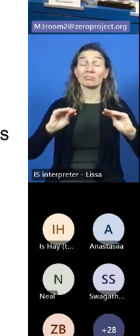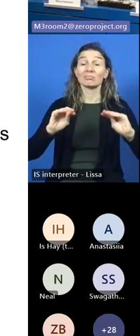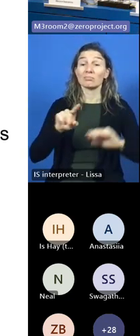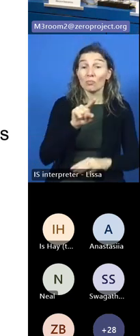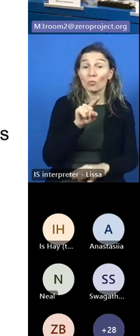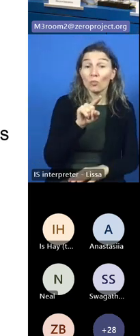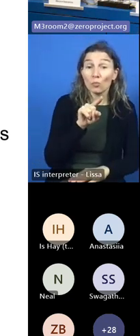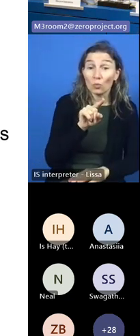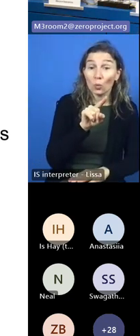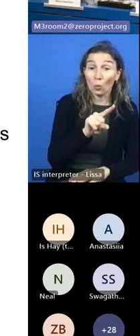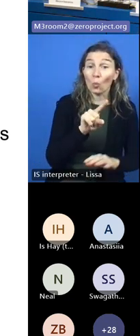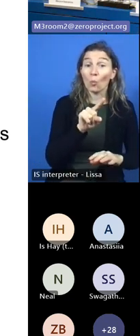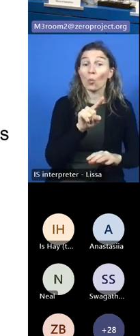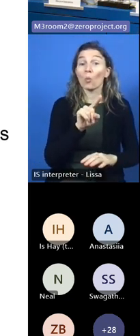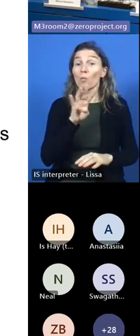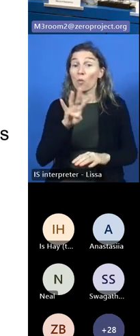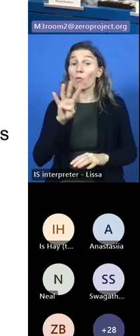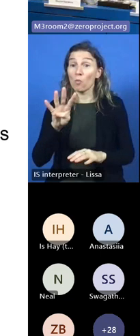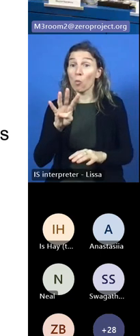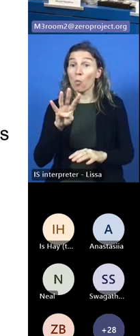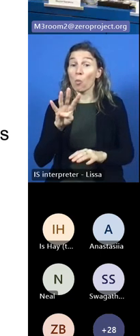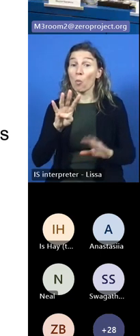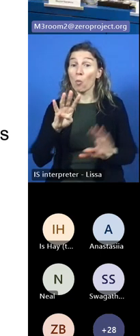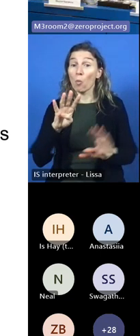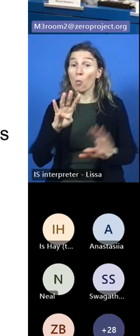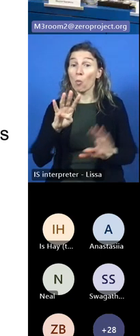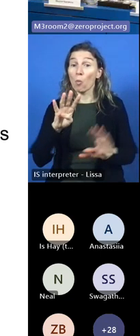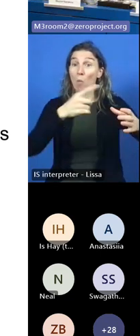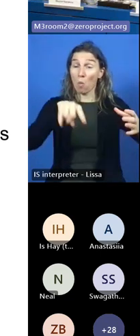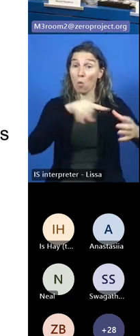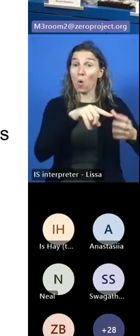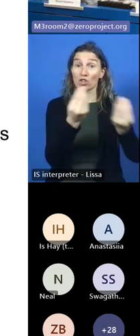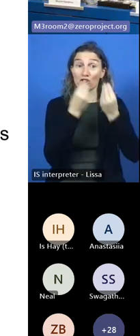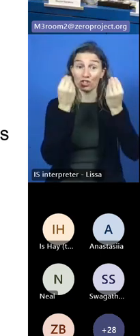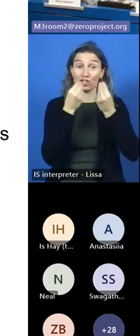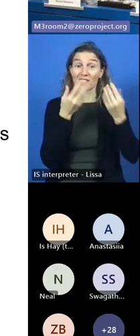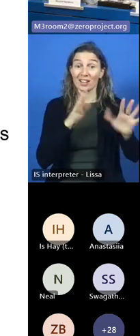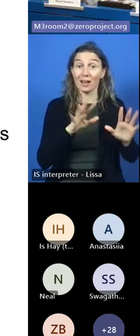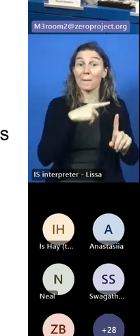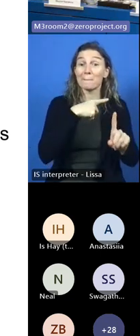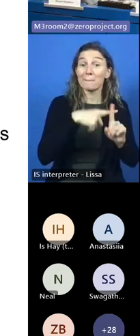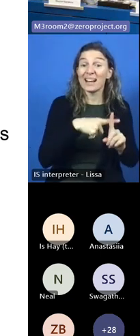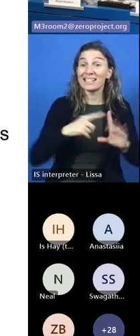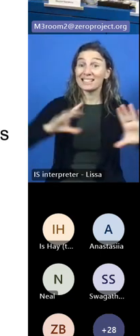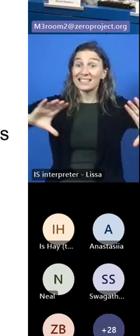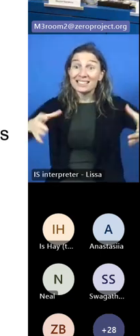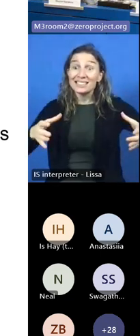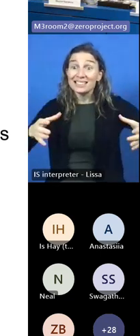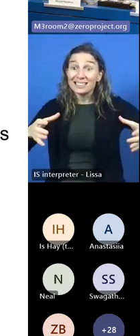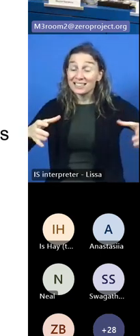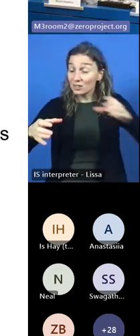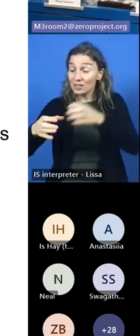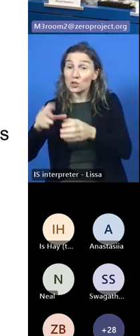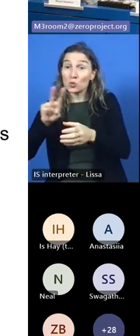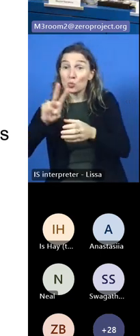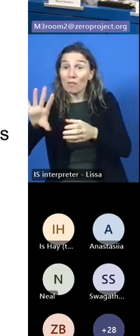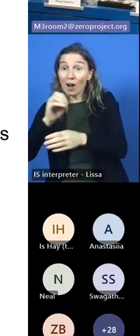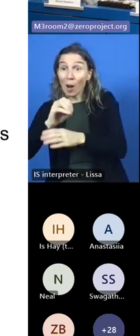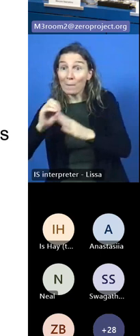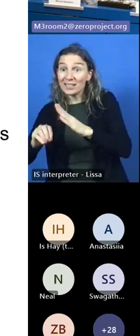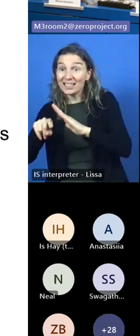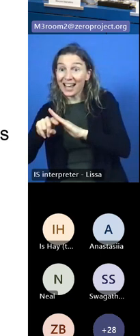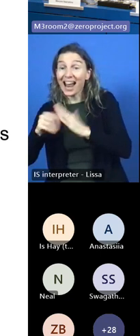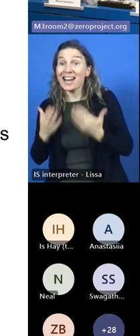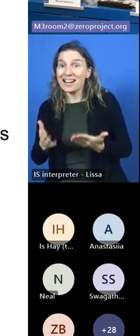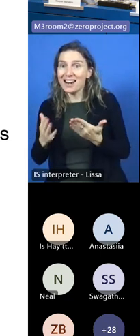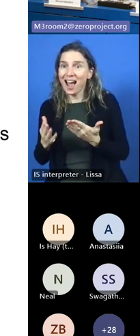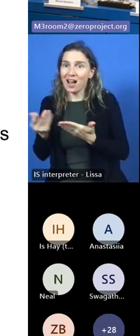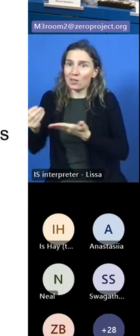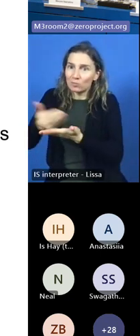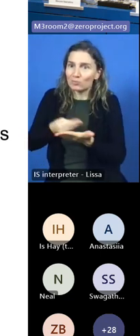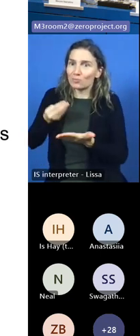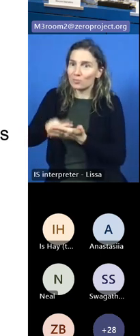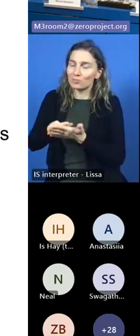25 percent of them started earning money. For me, and for my team, it is a big victory. Also, we